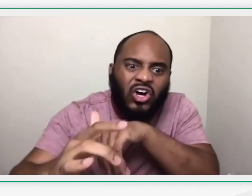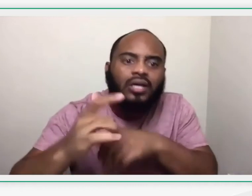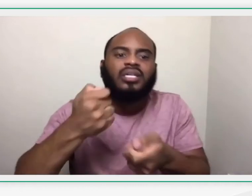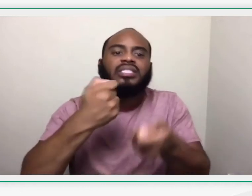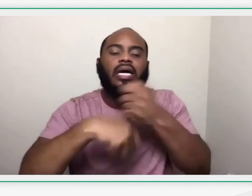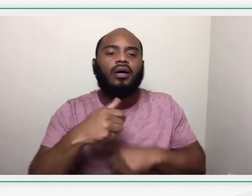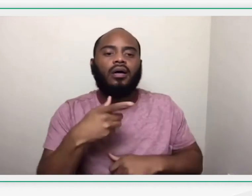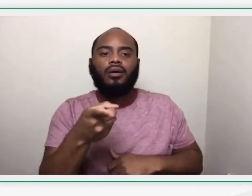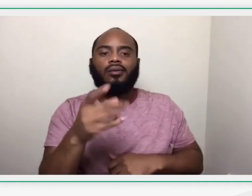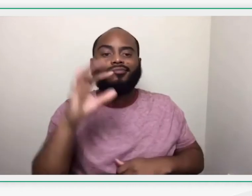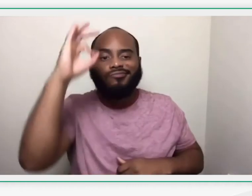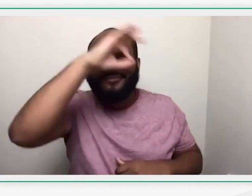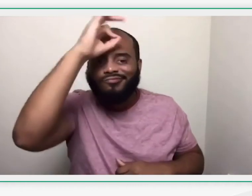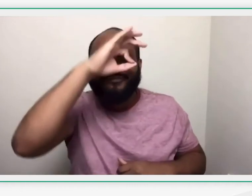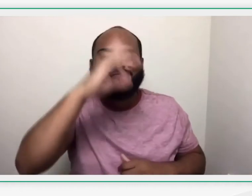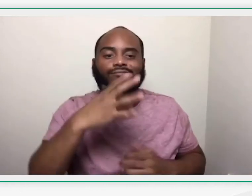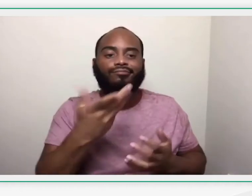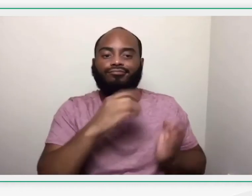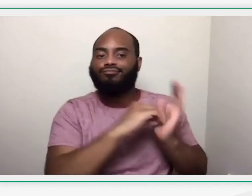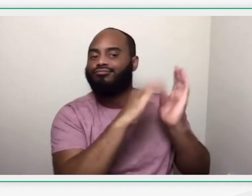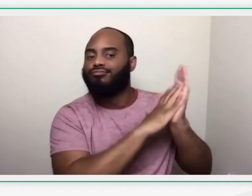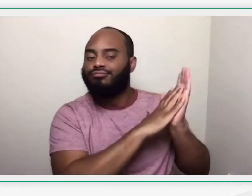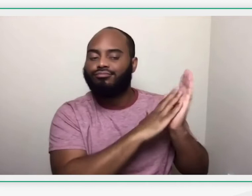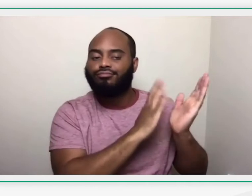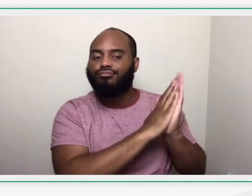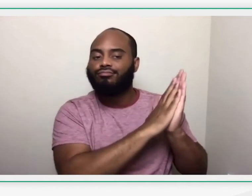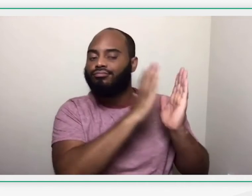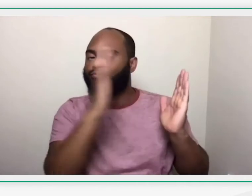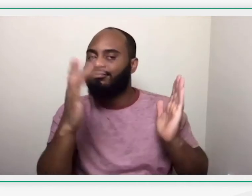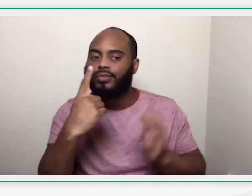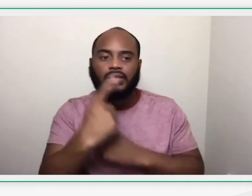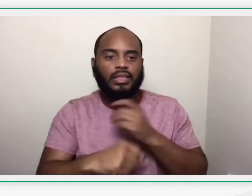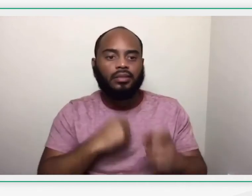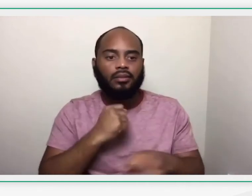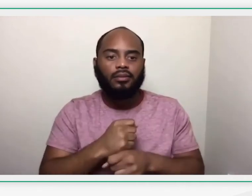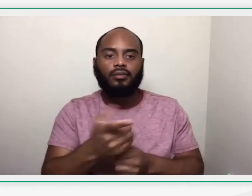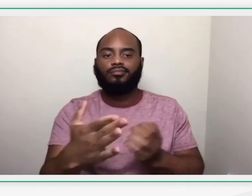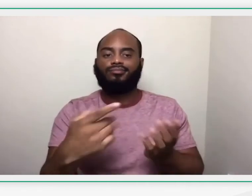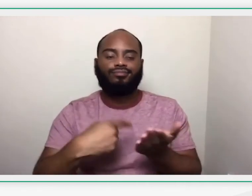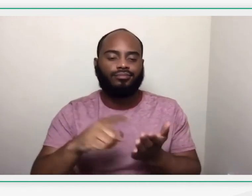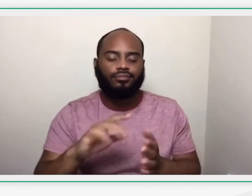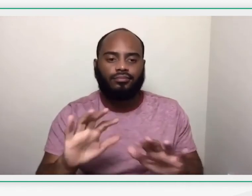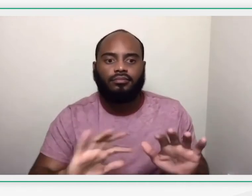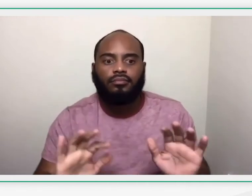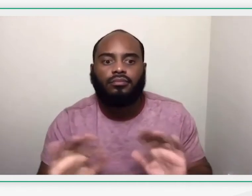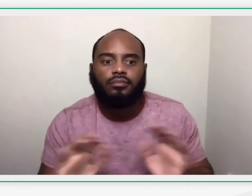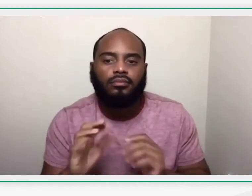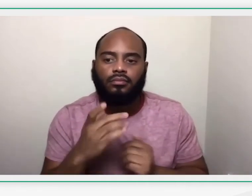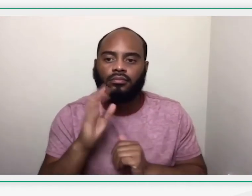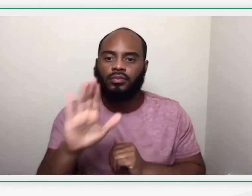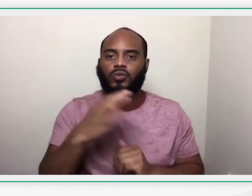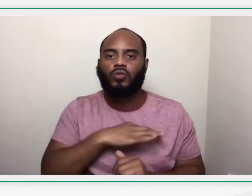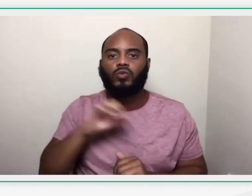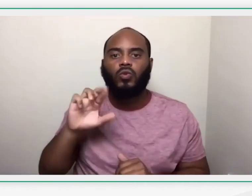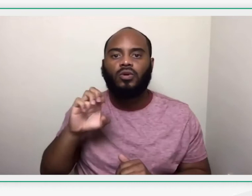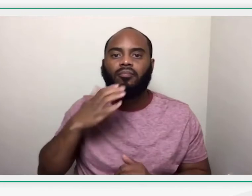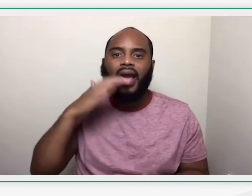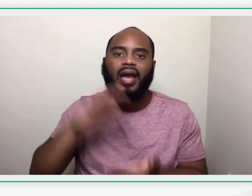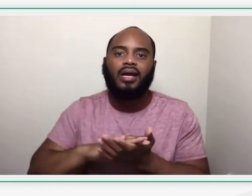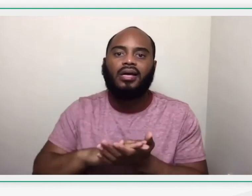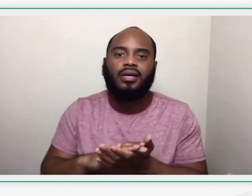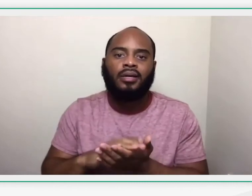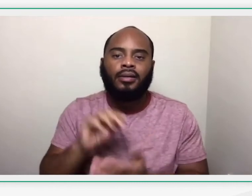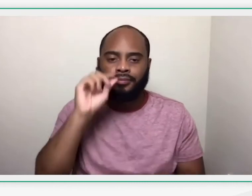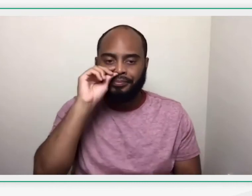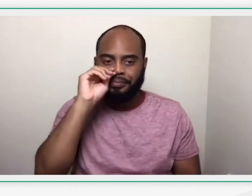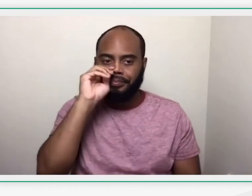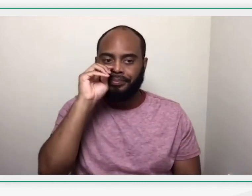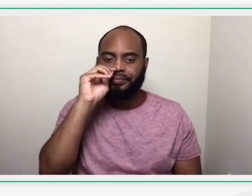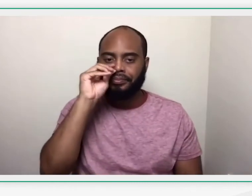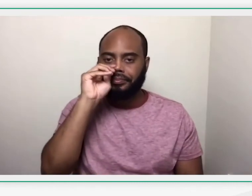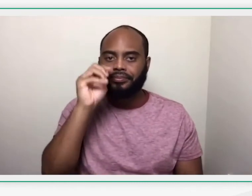So, that way you can catch that, identify and work on it, instead of allowing a larger time span to run between you finding out that you have a bad mark on your credit score.